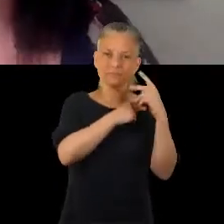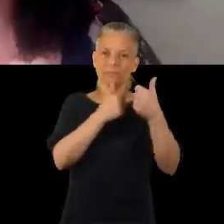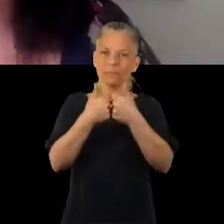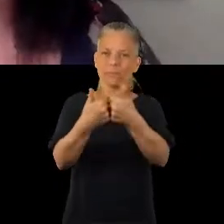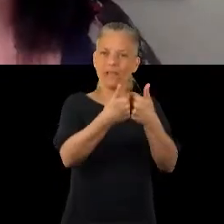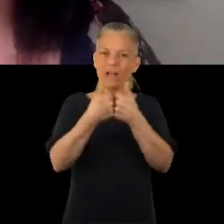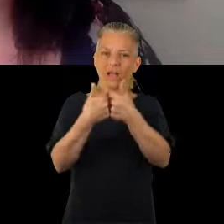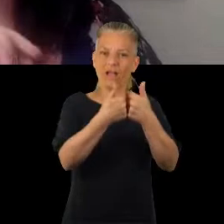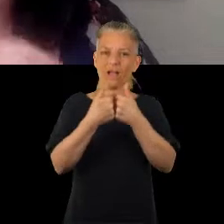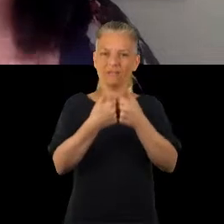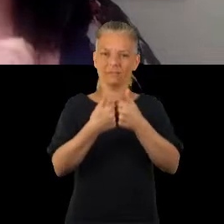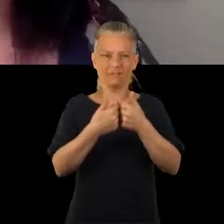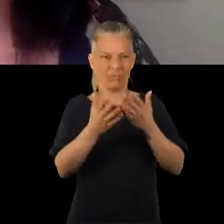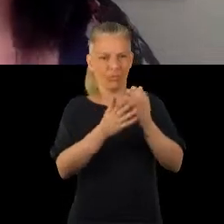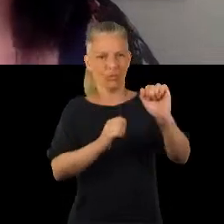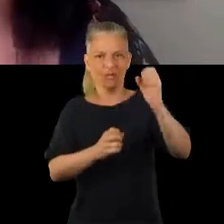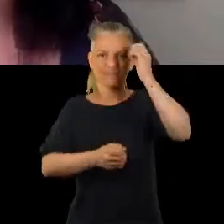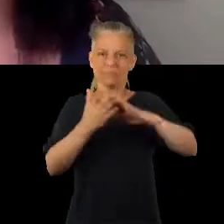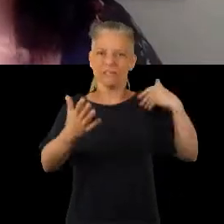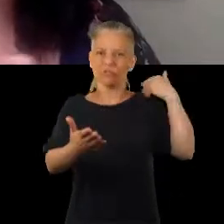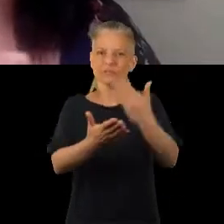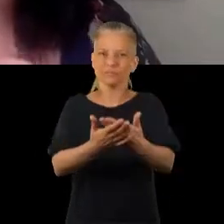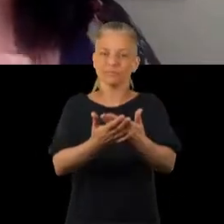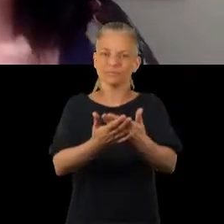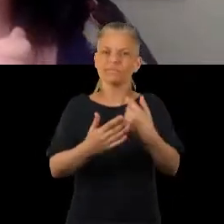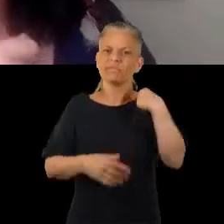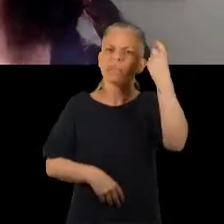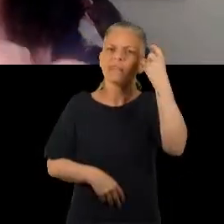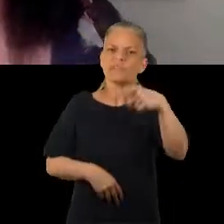to come into peer roles and know how to use their lived experience. So a lot of peer training here